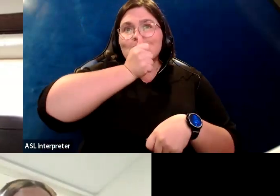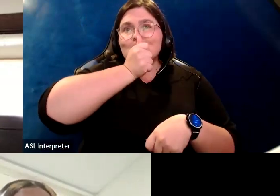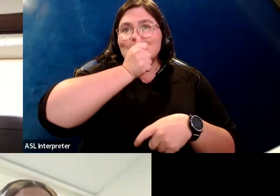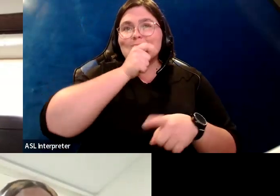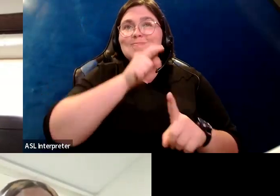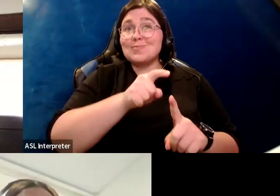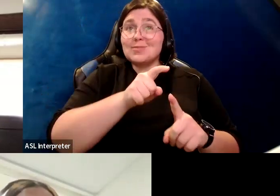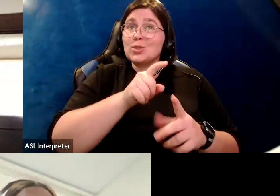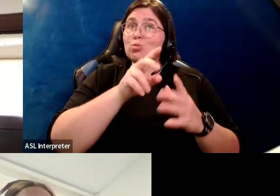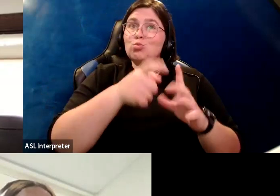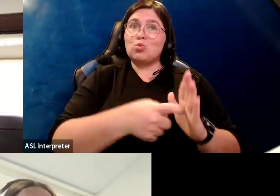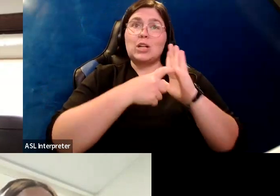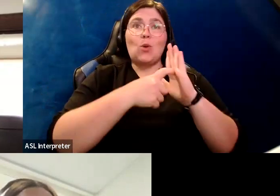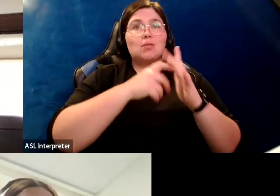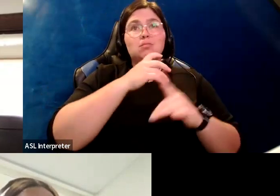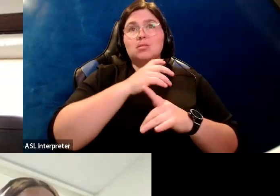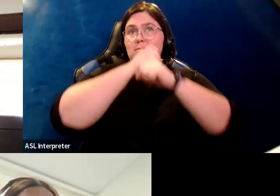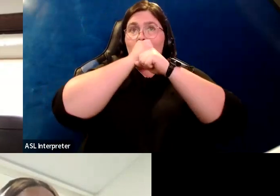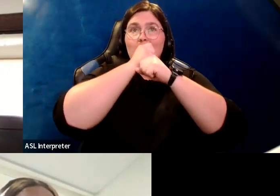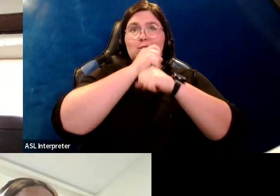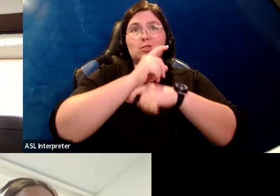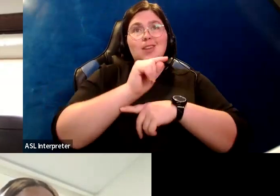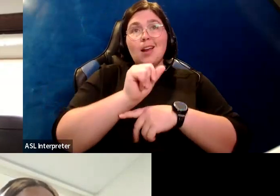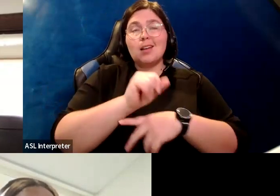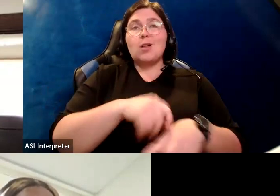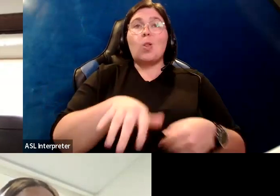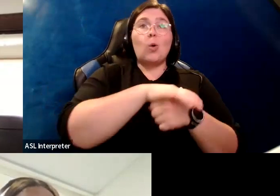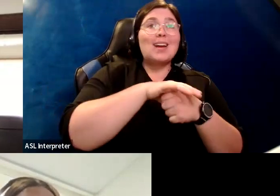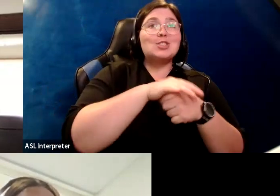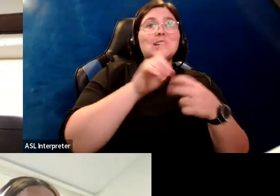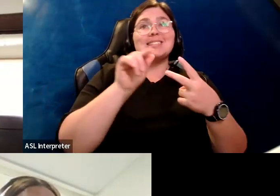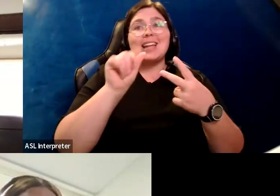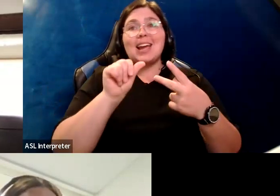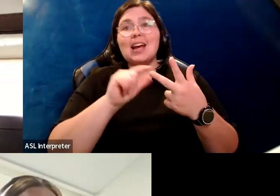such as location data and also medical records.